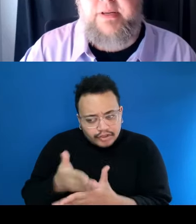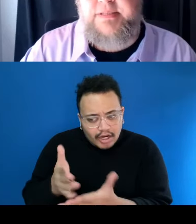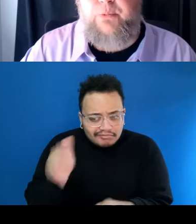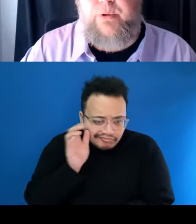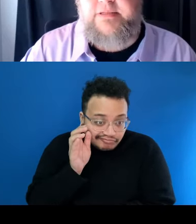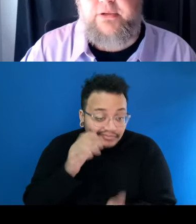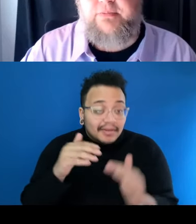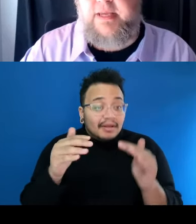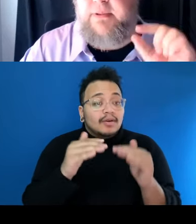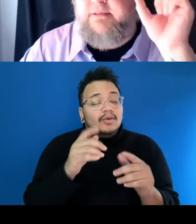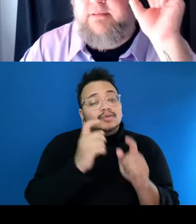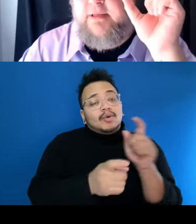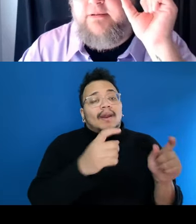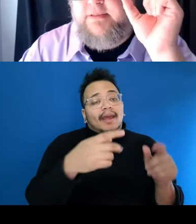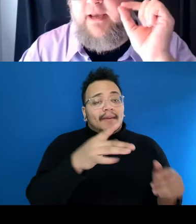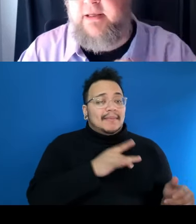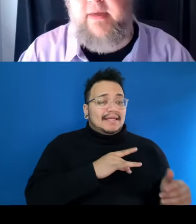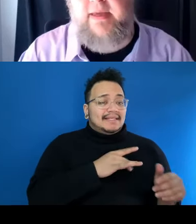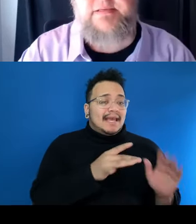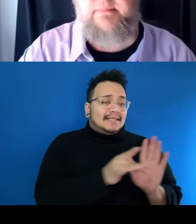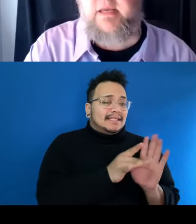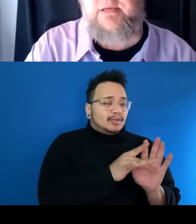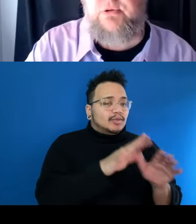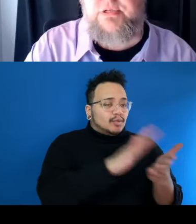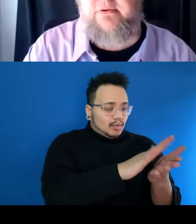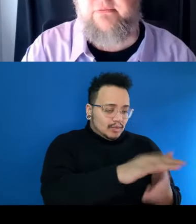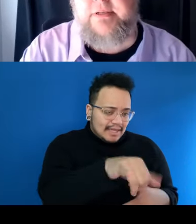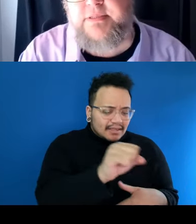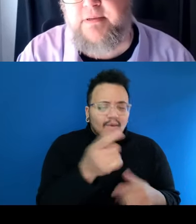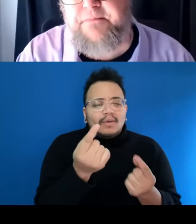What else can we do? There can be little tiny things that make a huge difference.